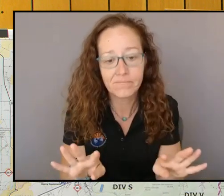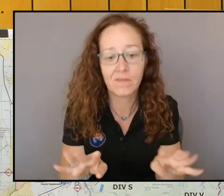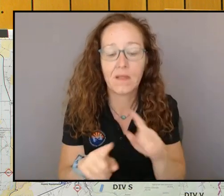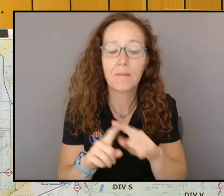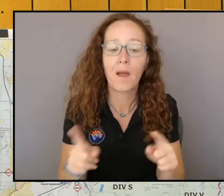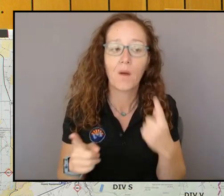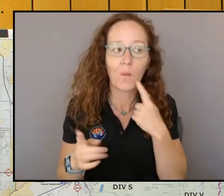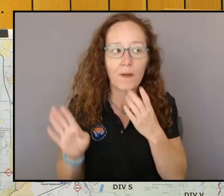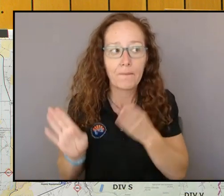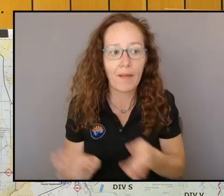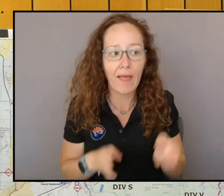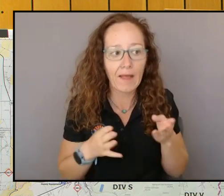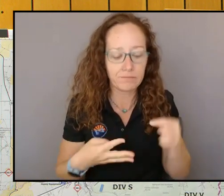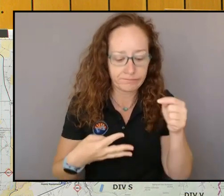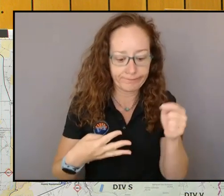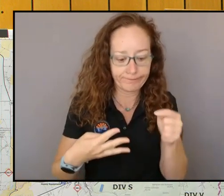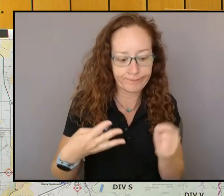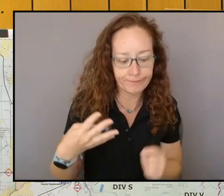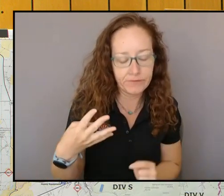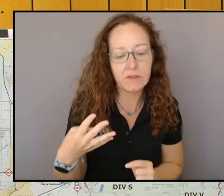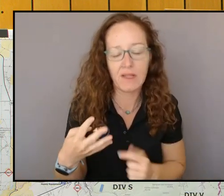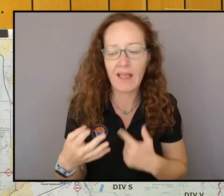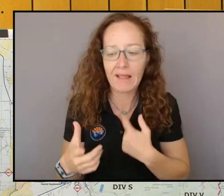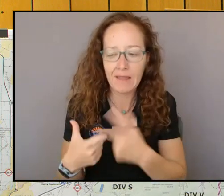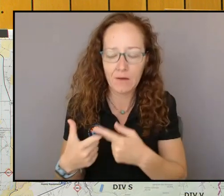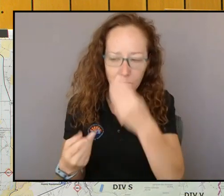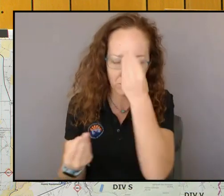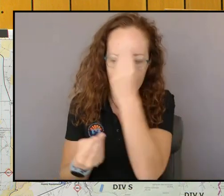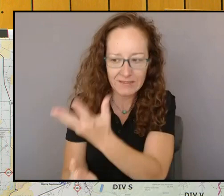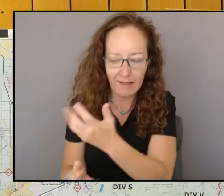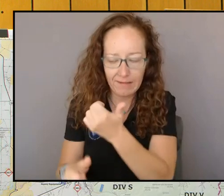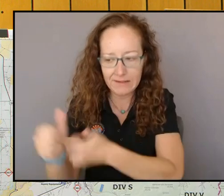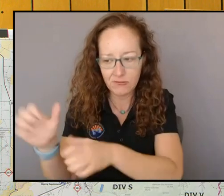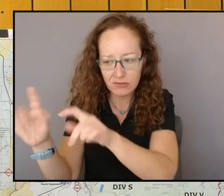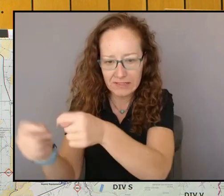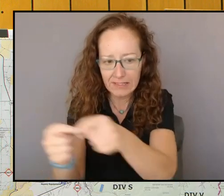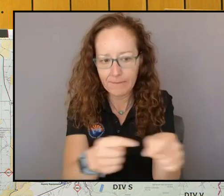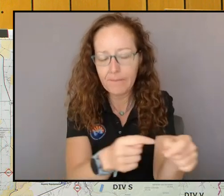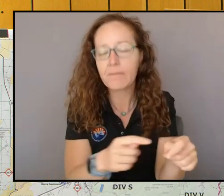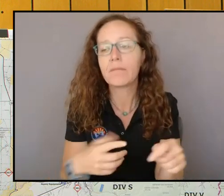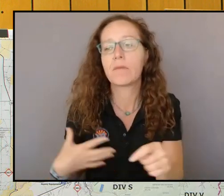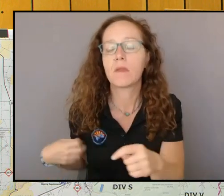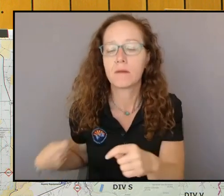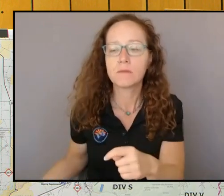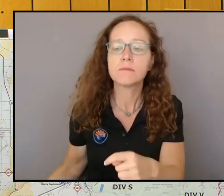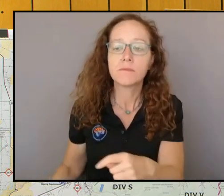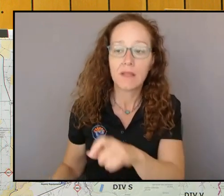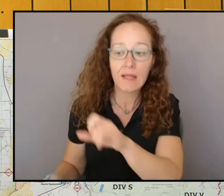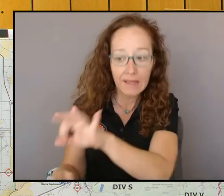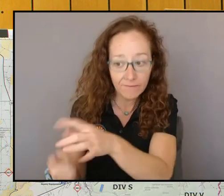you that we work really hard to look at the different alternative futures that can exist and then how we will